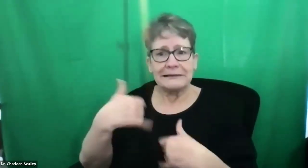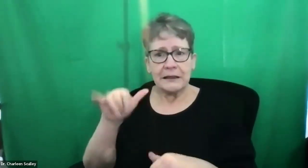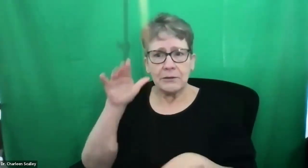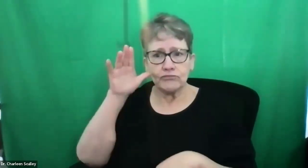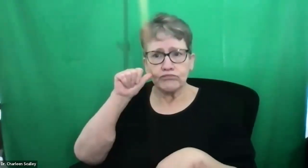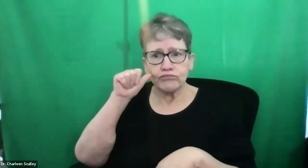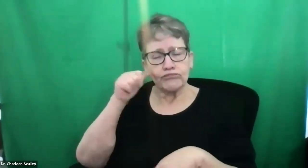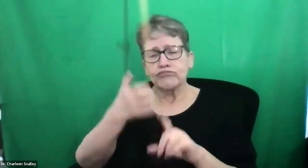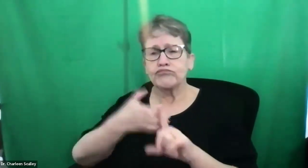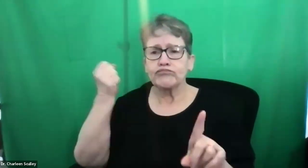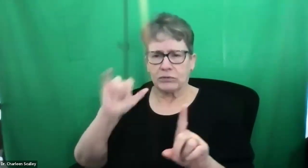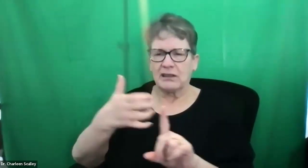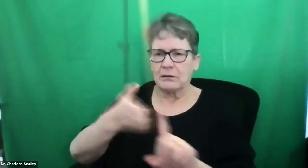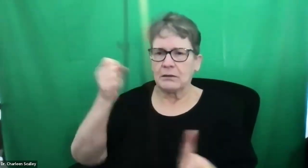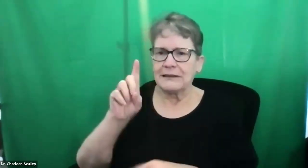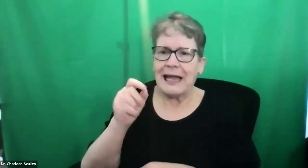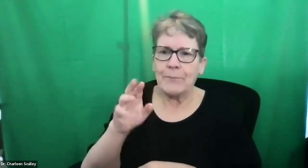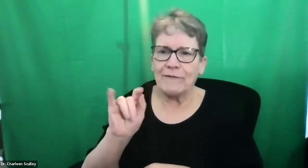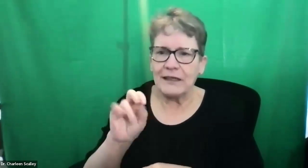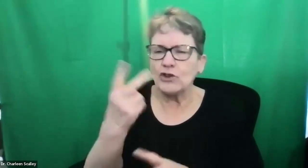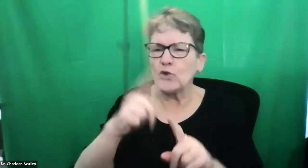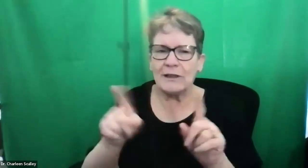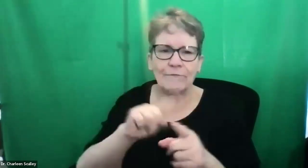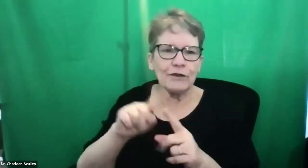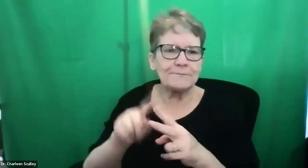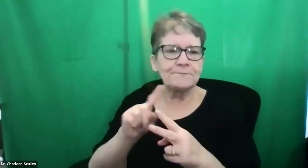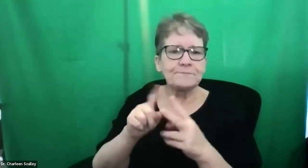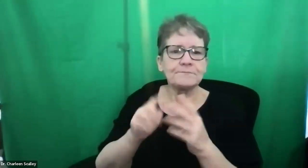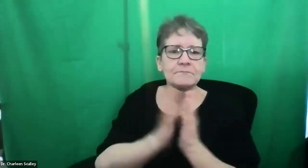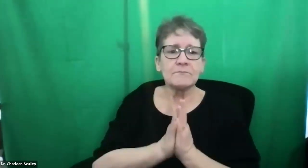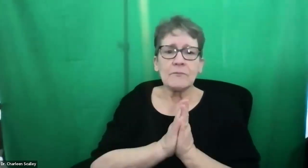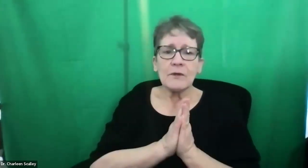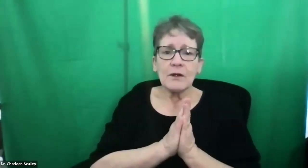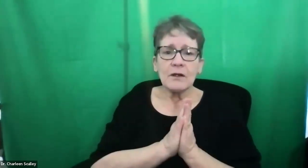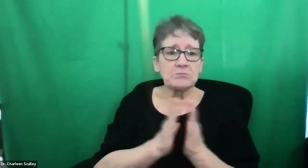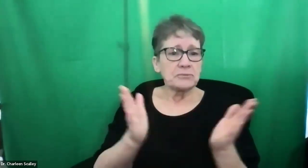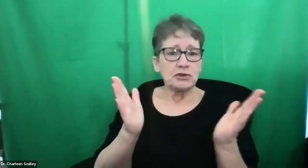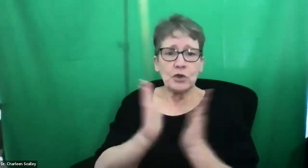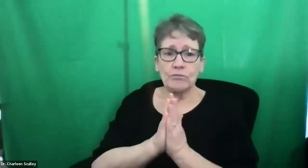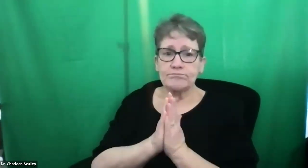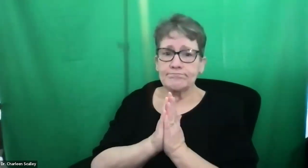if parents start to learn some sign language, but then do not provide that environment. So that's why I have two different signs.